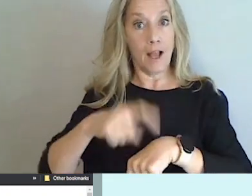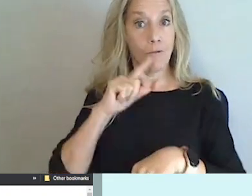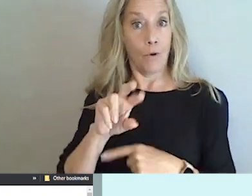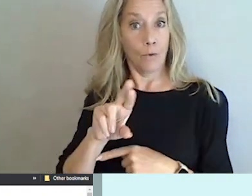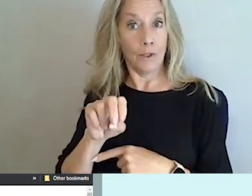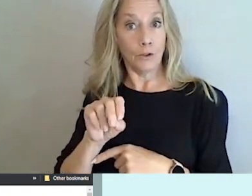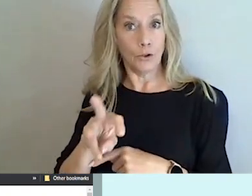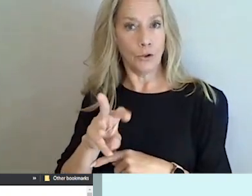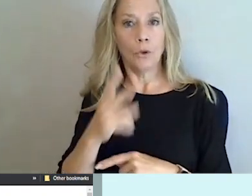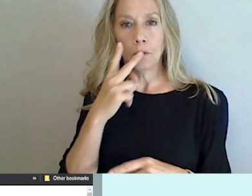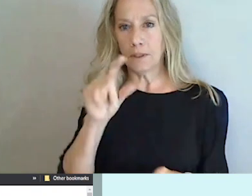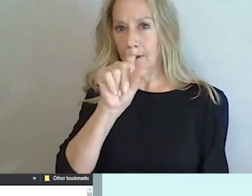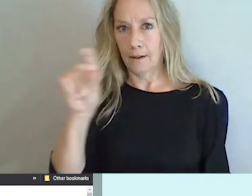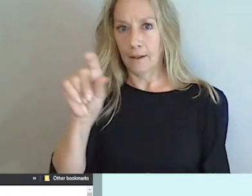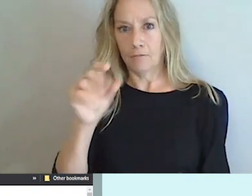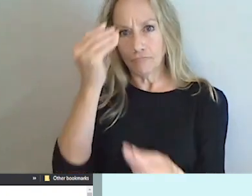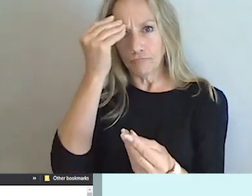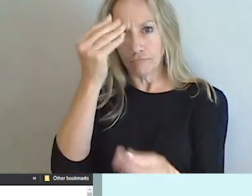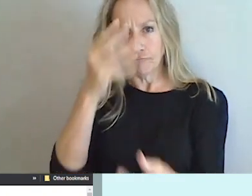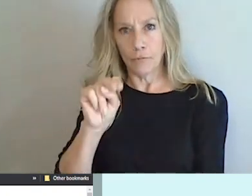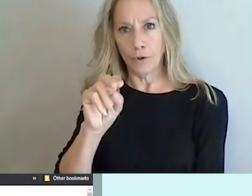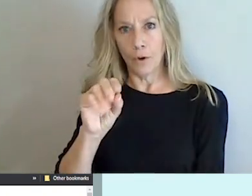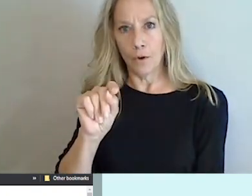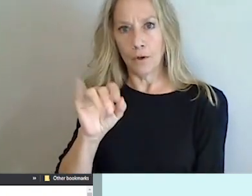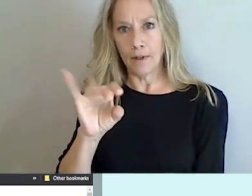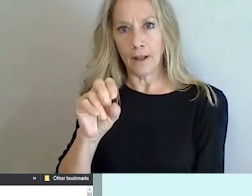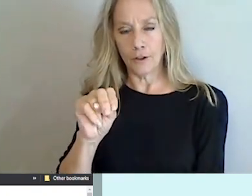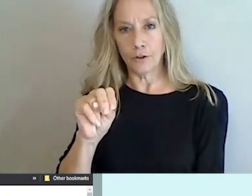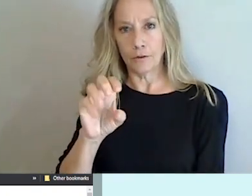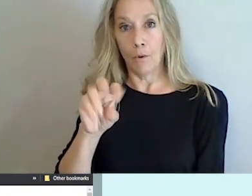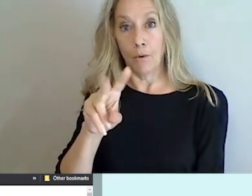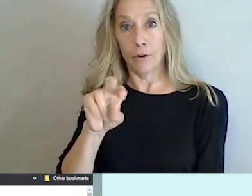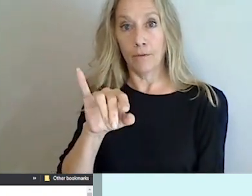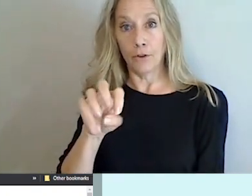a notification on your Coverage Overview page that tells you it’s time to renew your coverage.